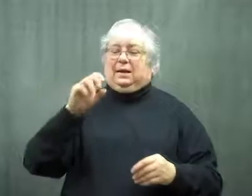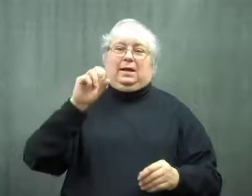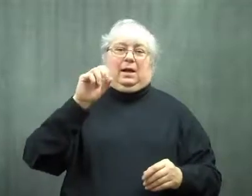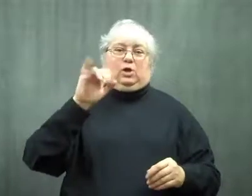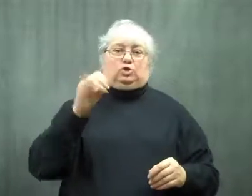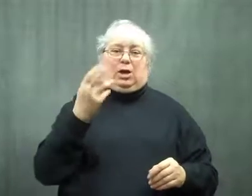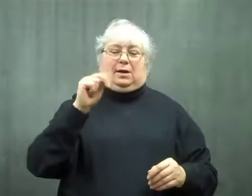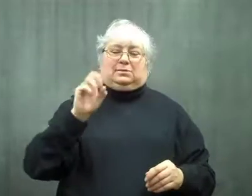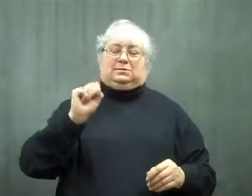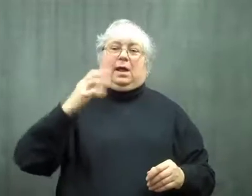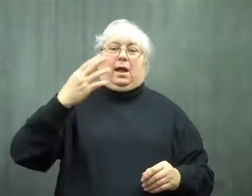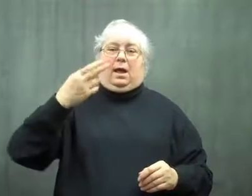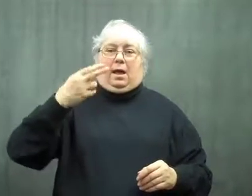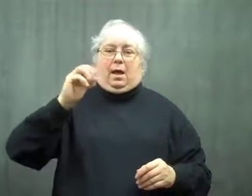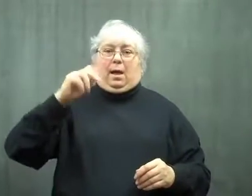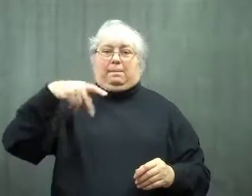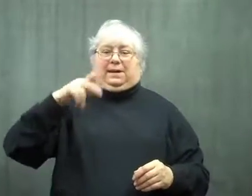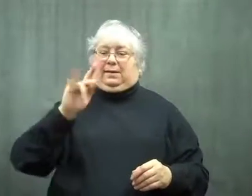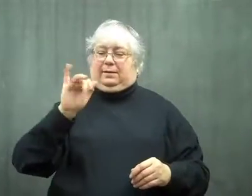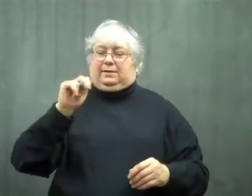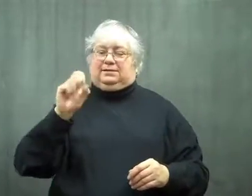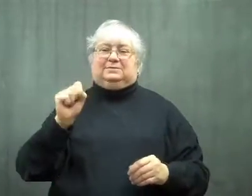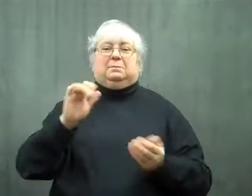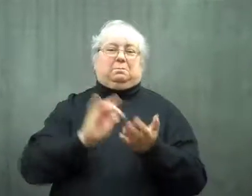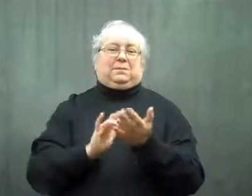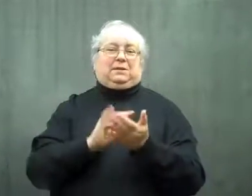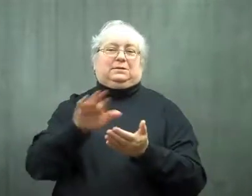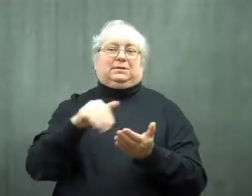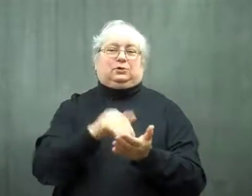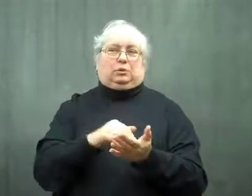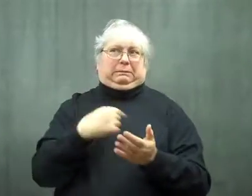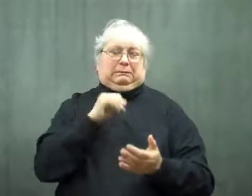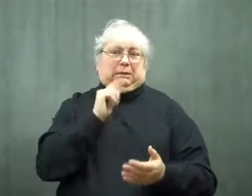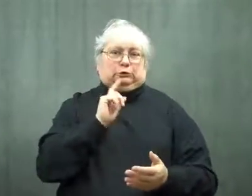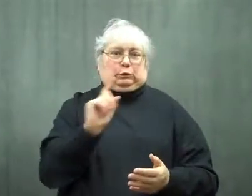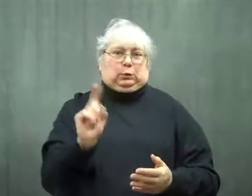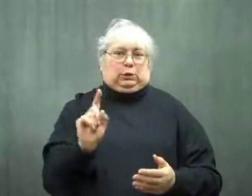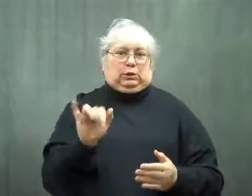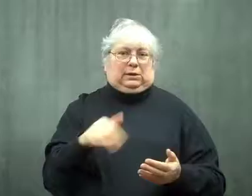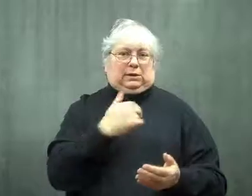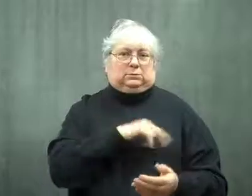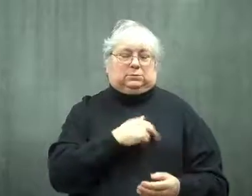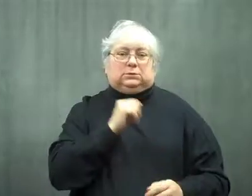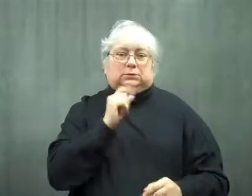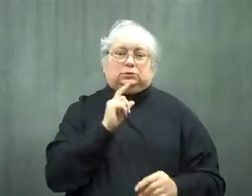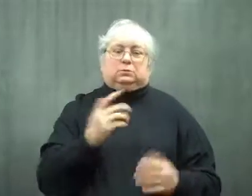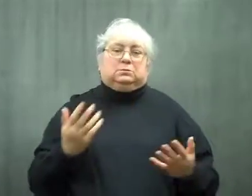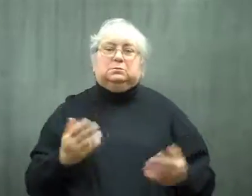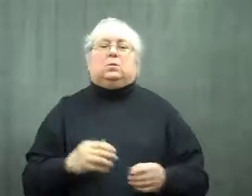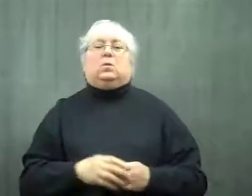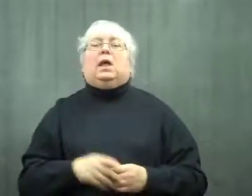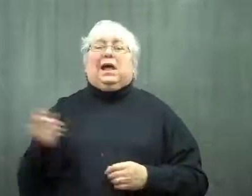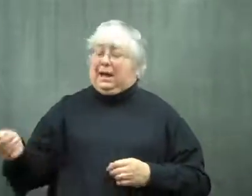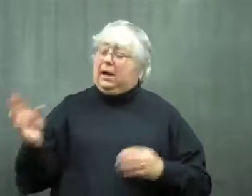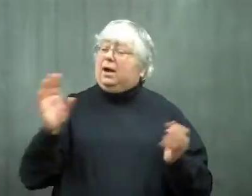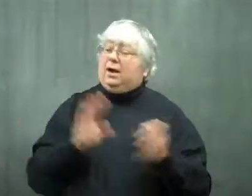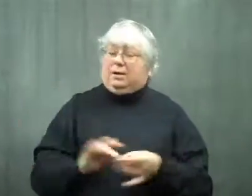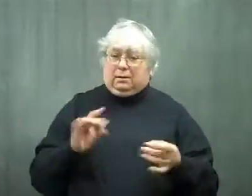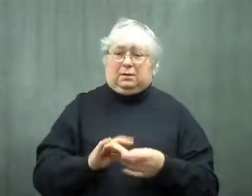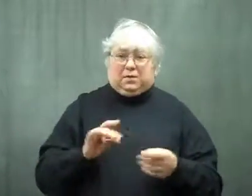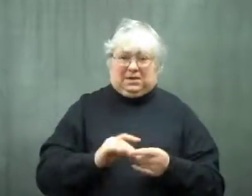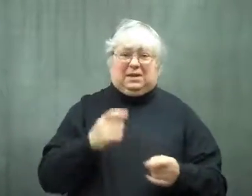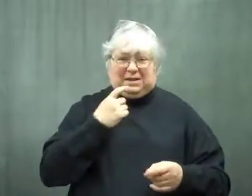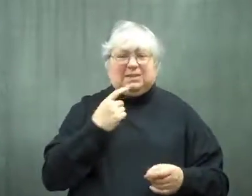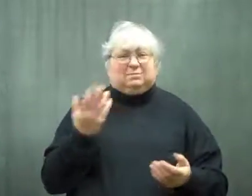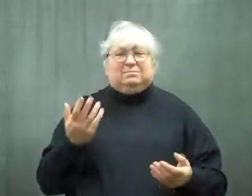at Johns Hopkins Medical Center. I'm not sure where that's located.